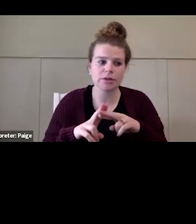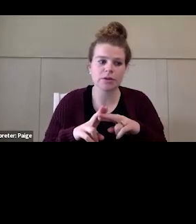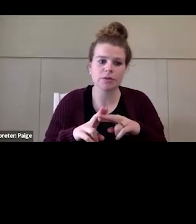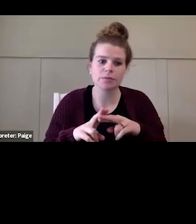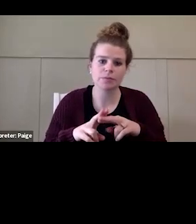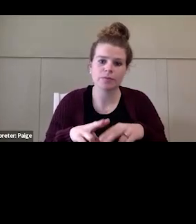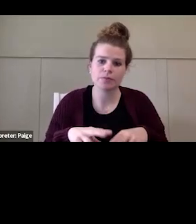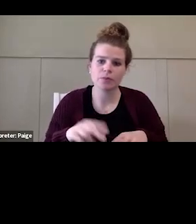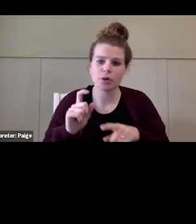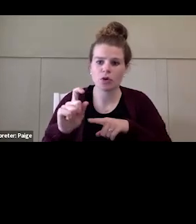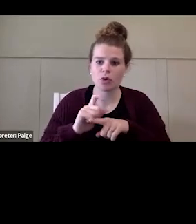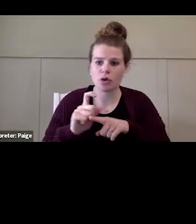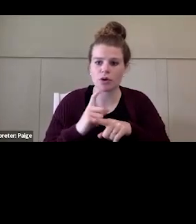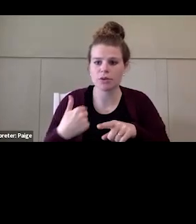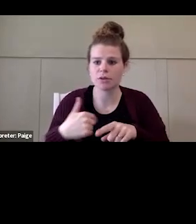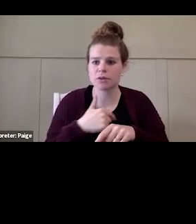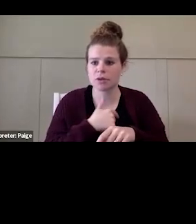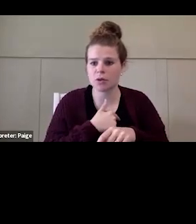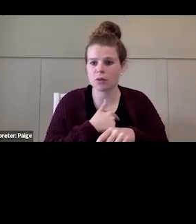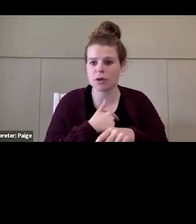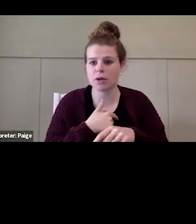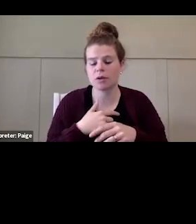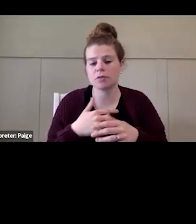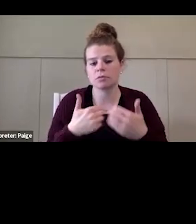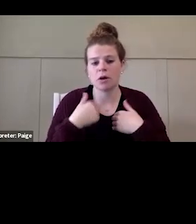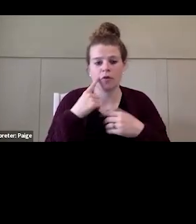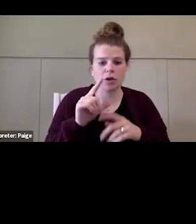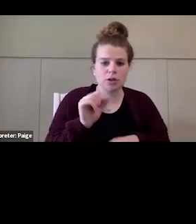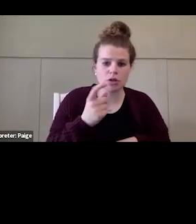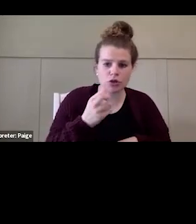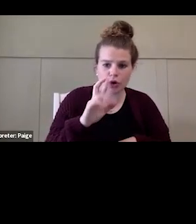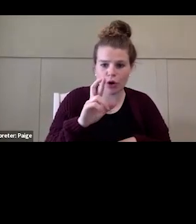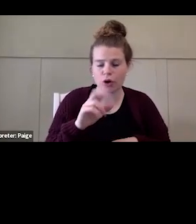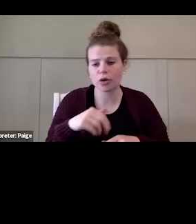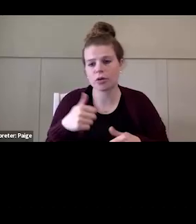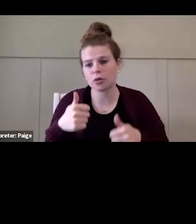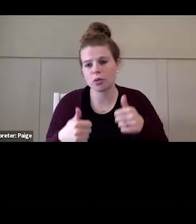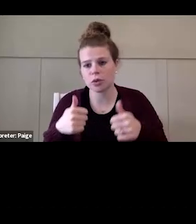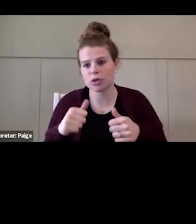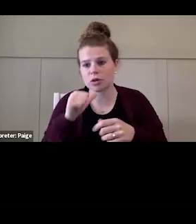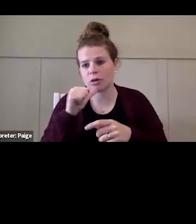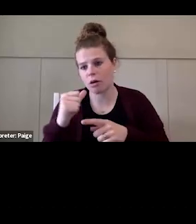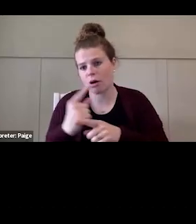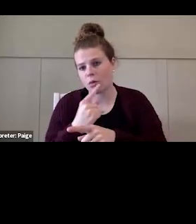the calls that we're flagging for STAR or calls that are not maybe an appropriate call for STAR,